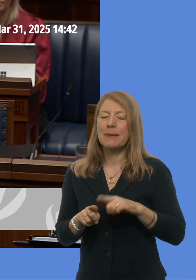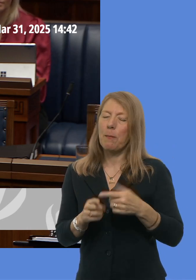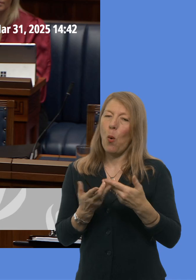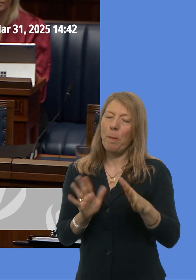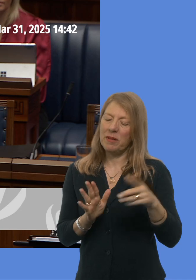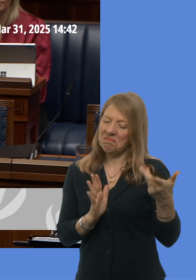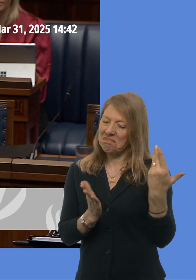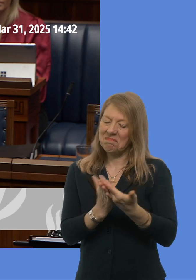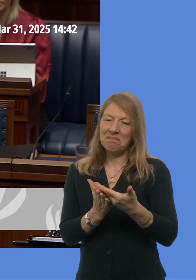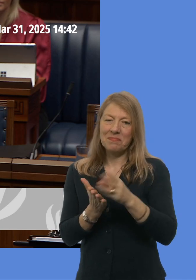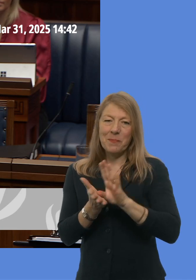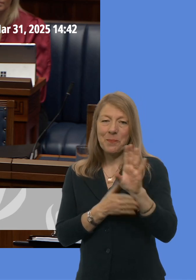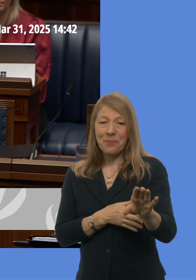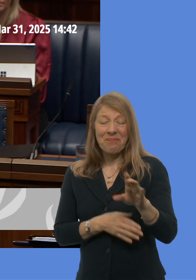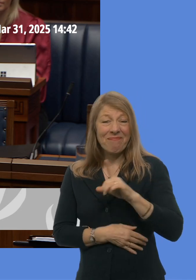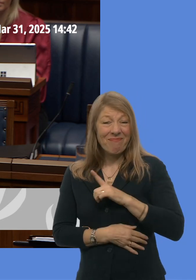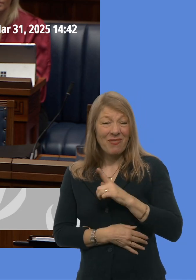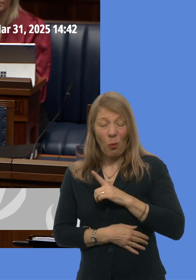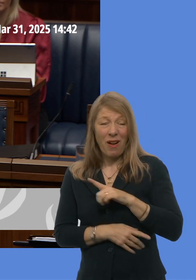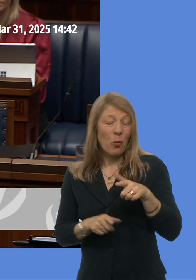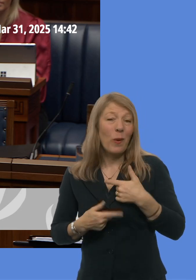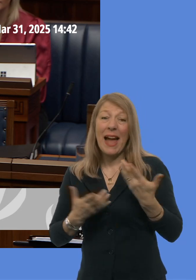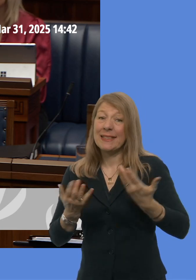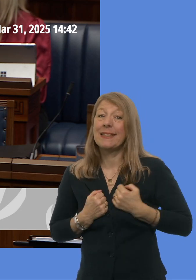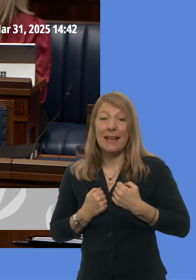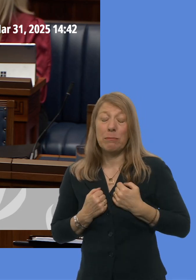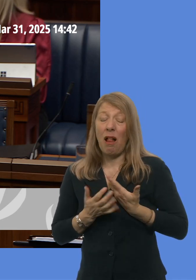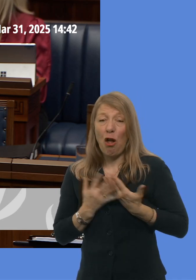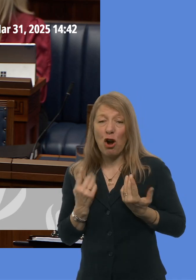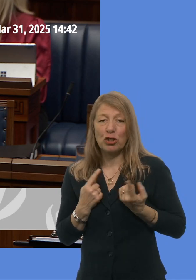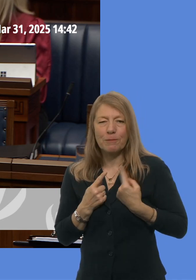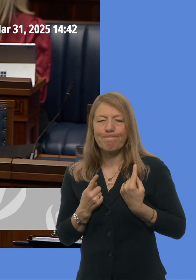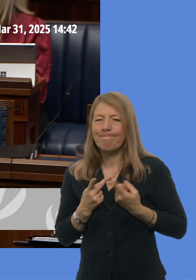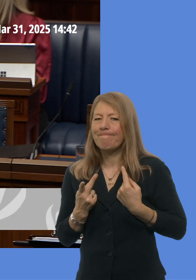clear that there were failings in and around all of this. I want to pay tribute to those who